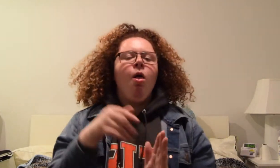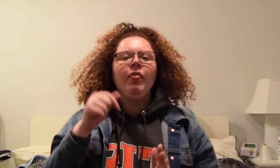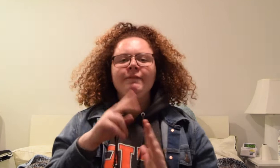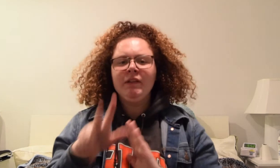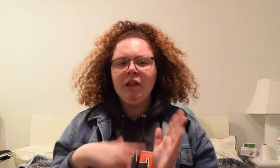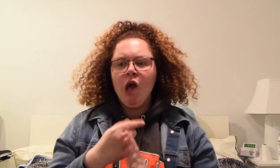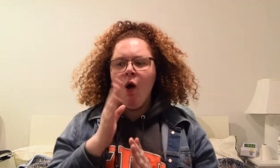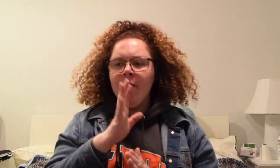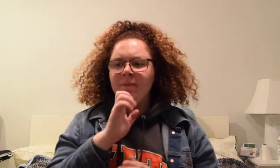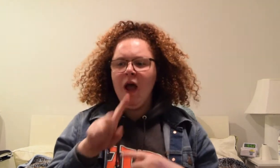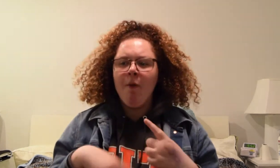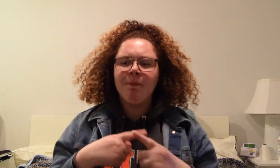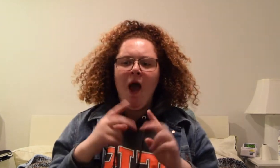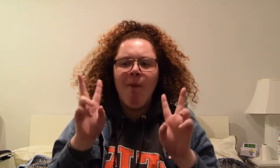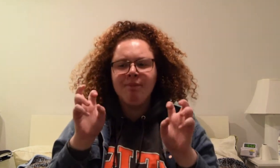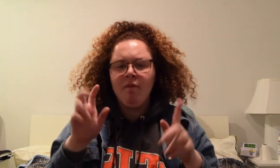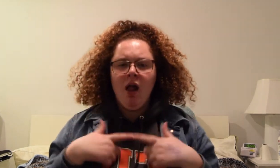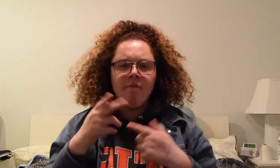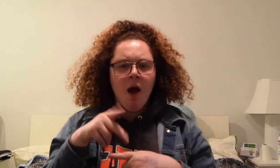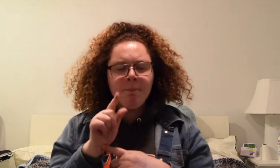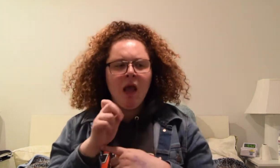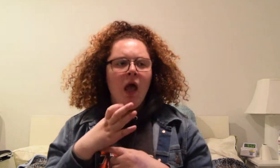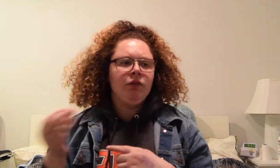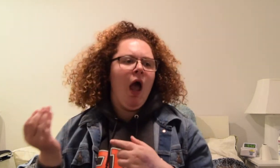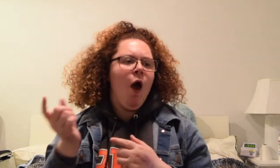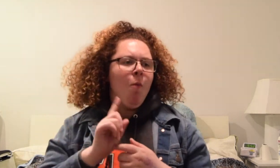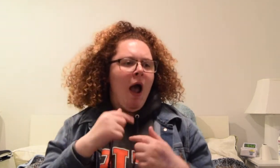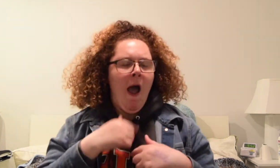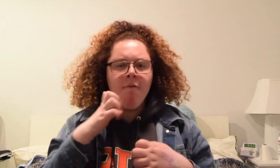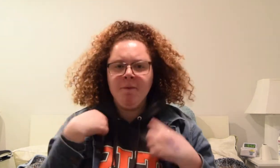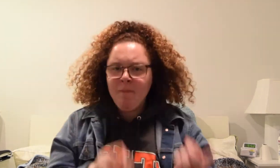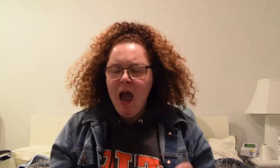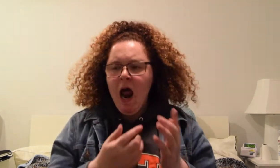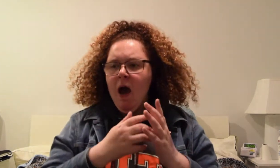So this video will be about life update and where I've been!